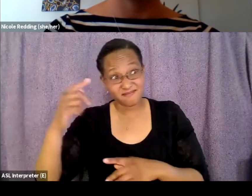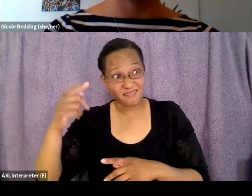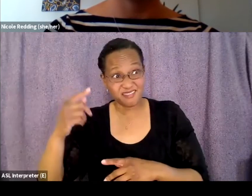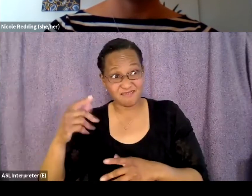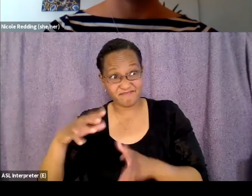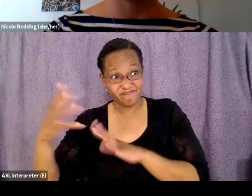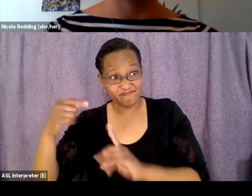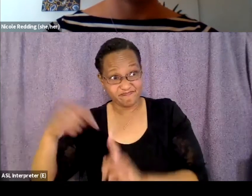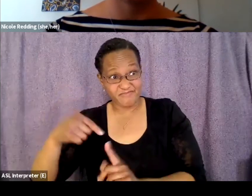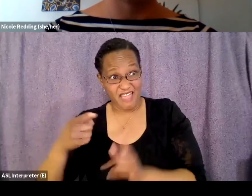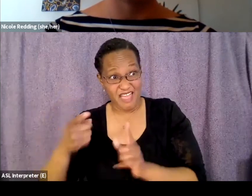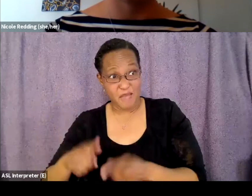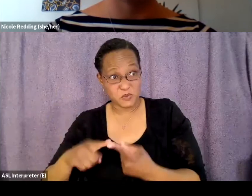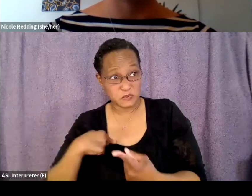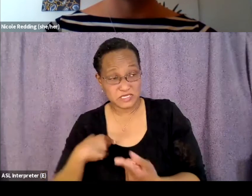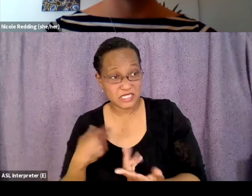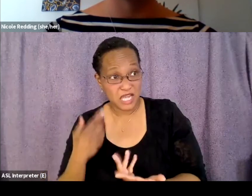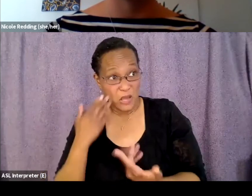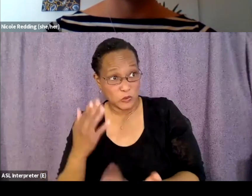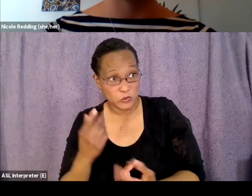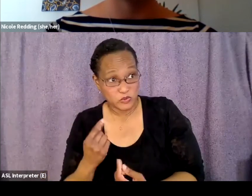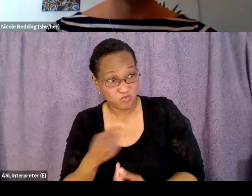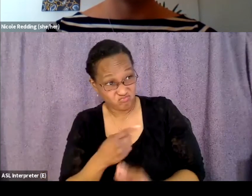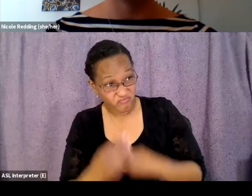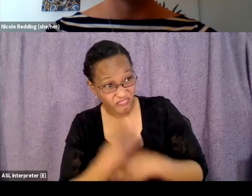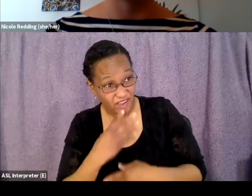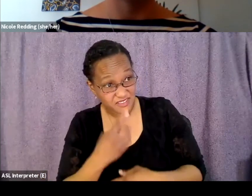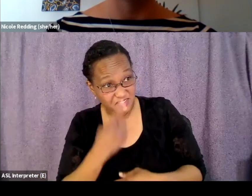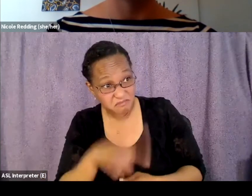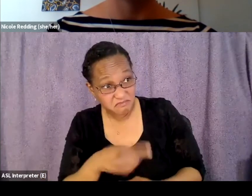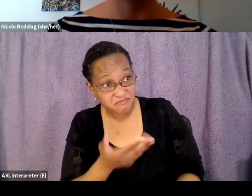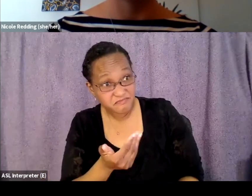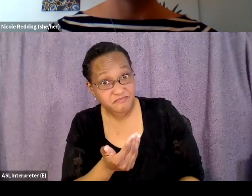and I don't know what to do you have any advice for me, being able to look to other people